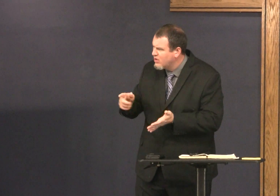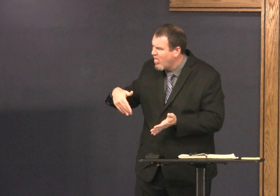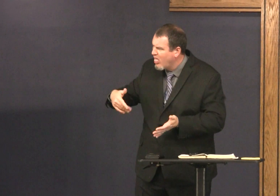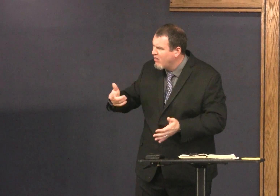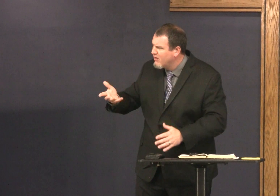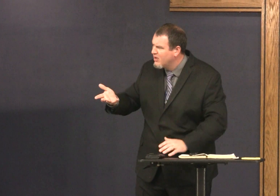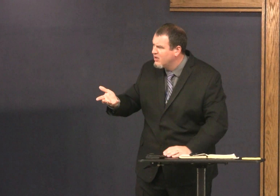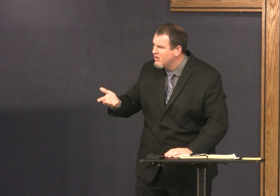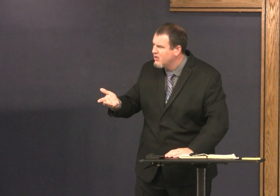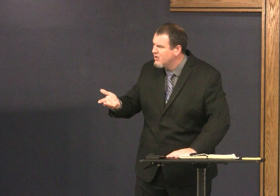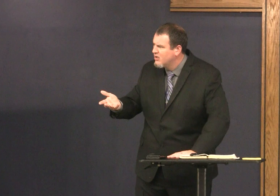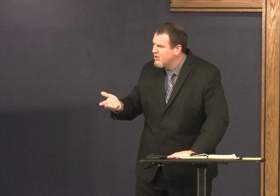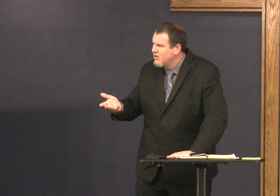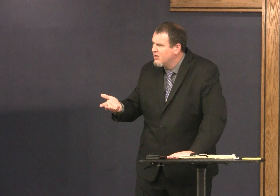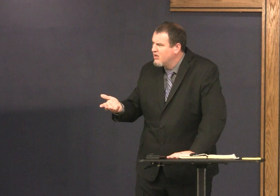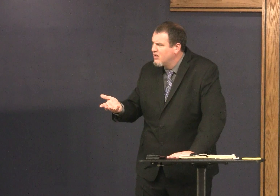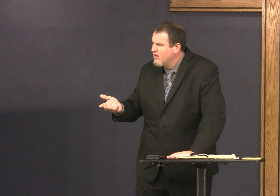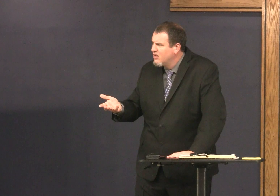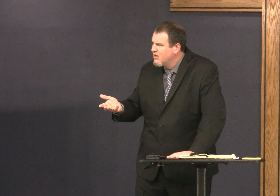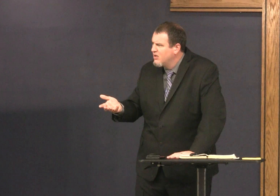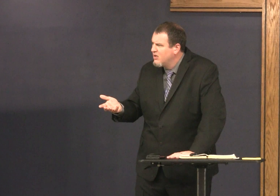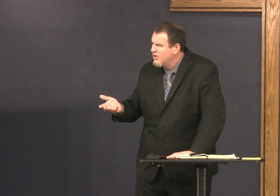you mean you haven't been taking notes for all of this